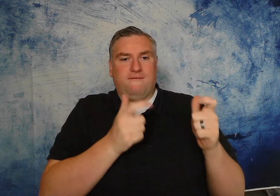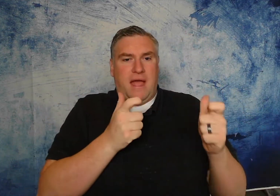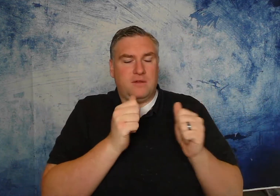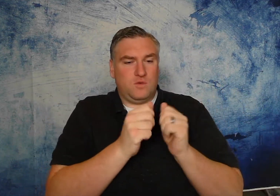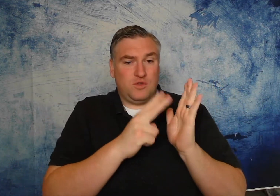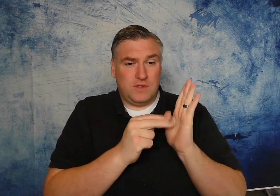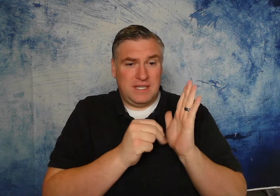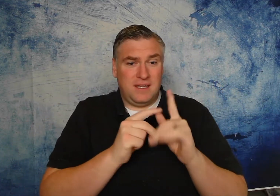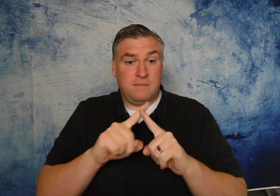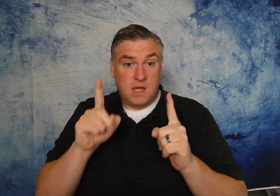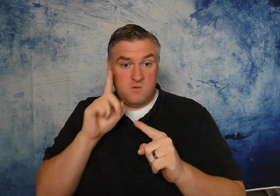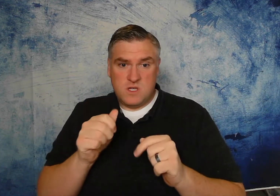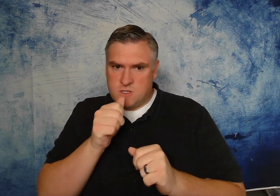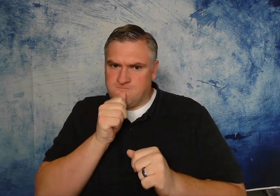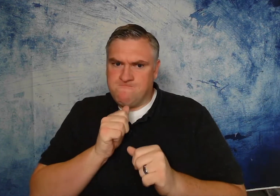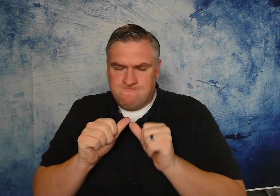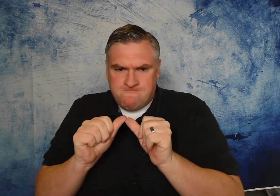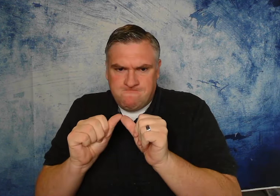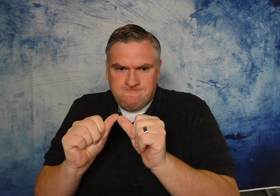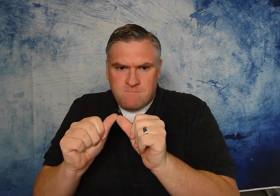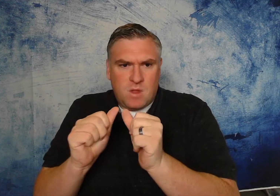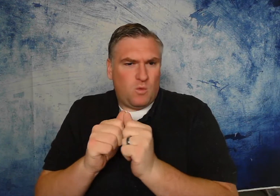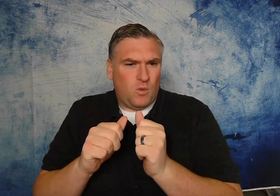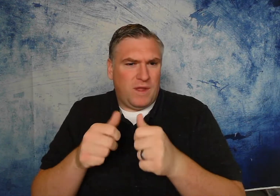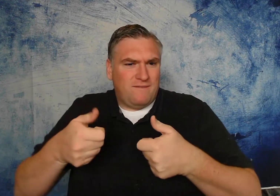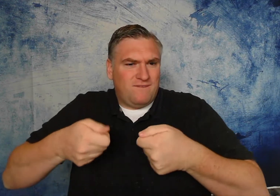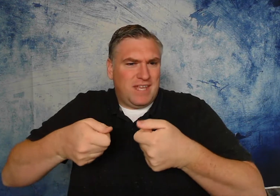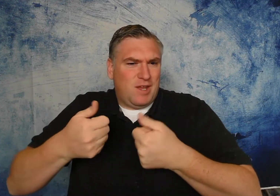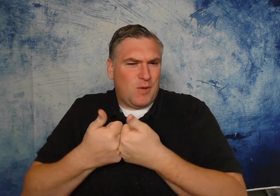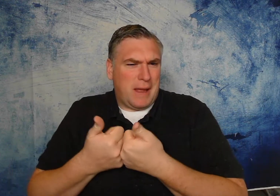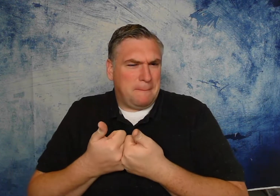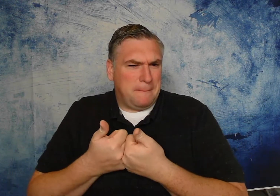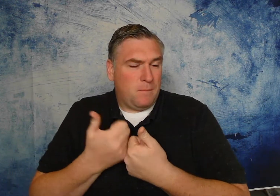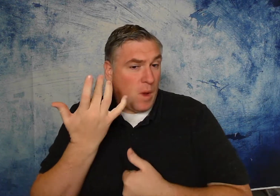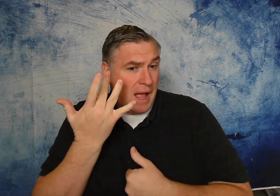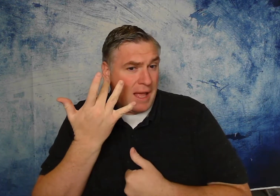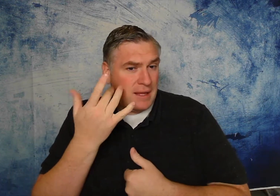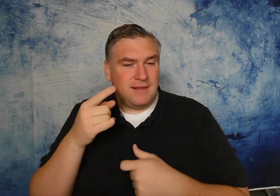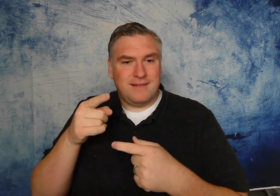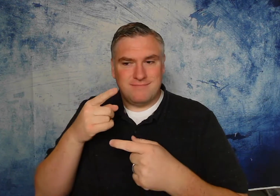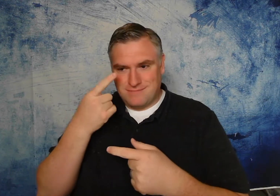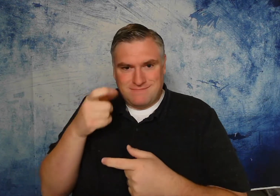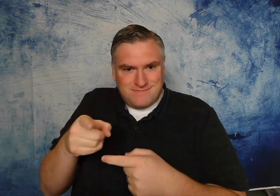For example: students often give up fast with reading but with a video game that's challenging